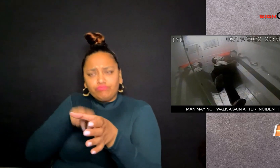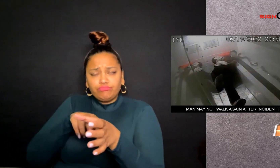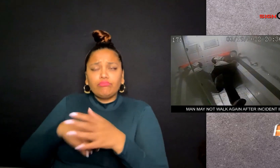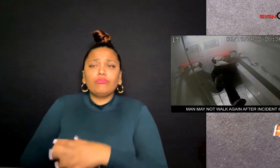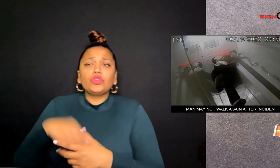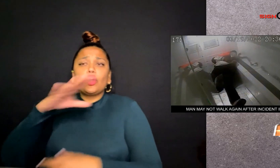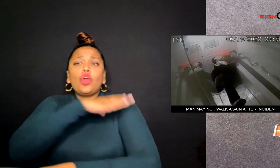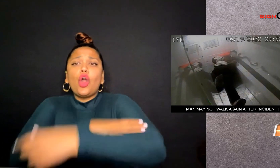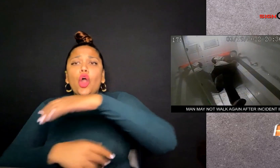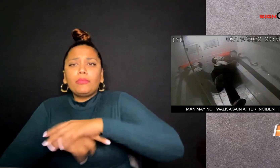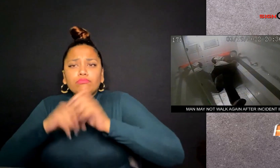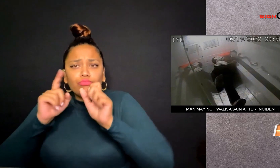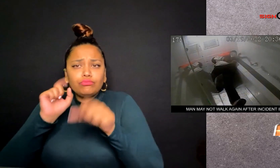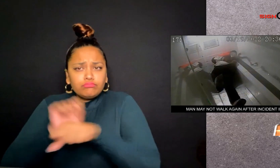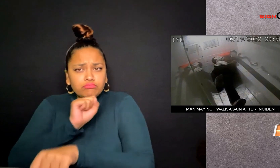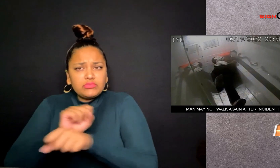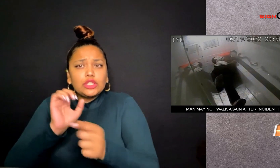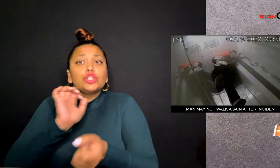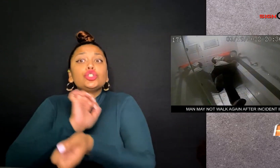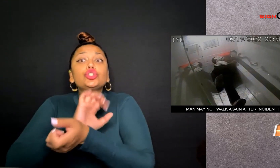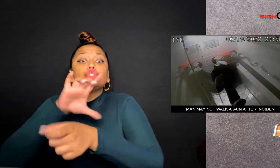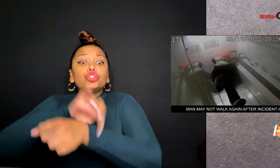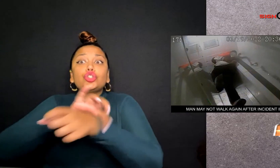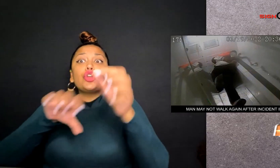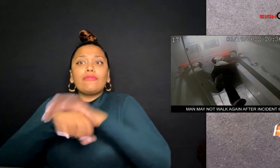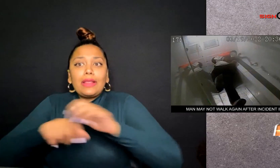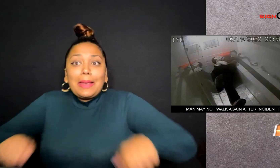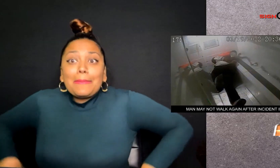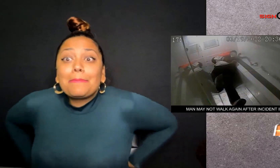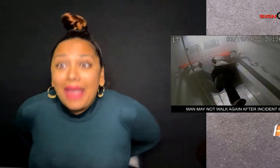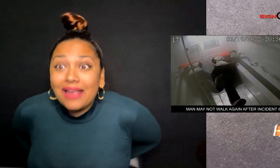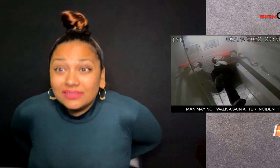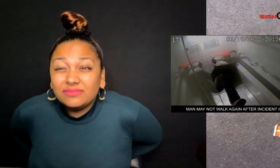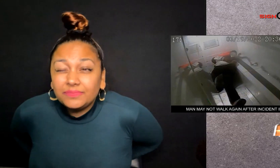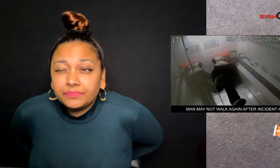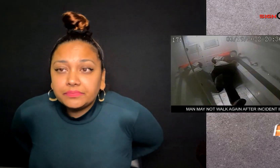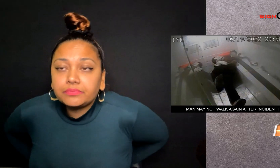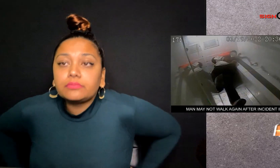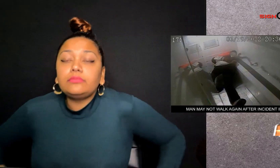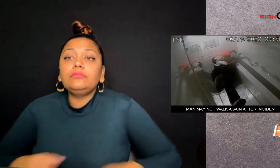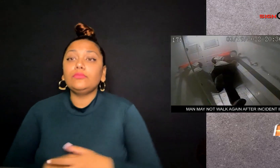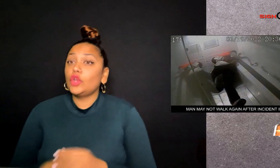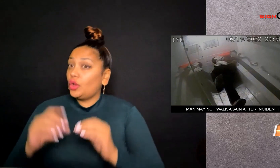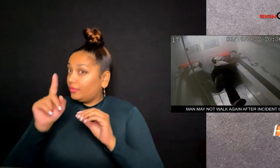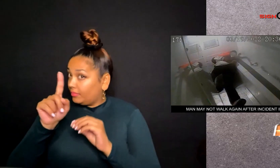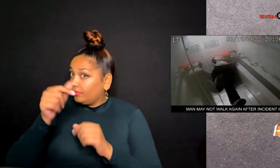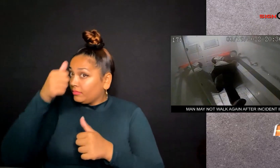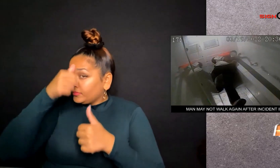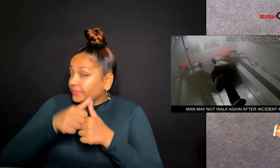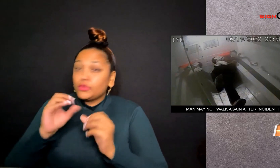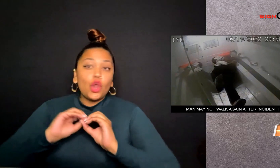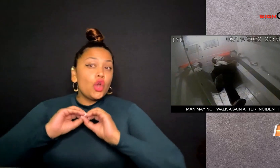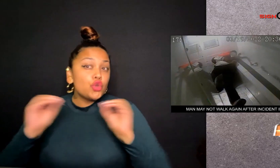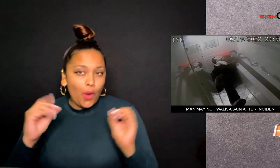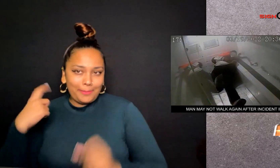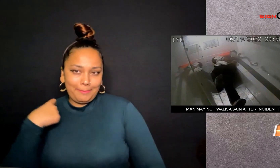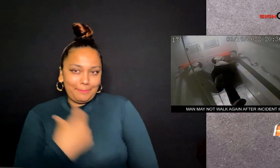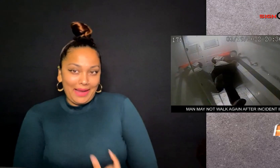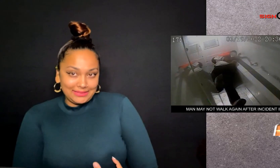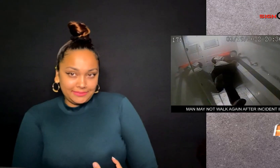Cox was put in the back of the van his arms were handcuffed behind his back and there